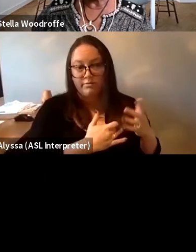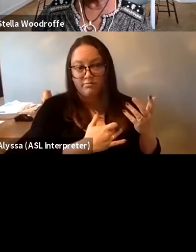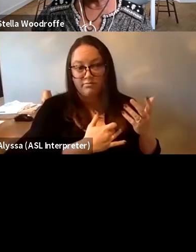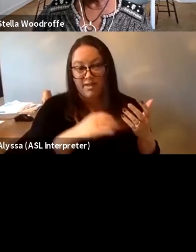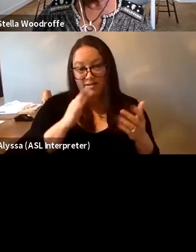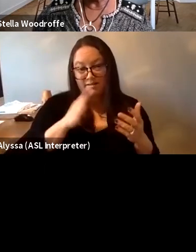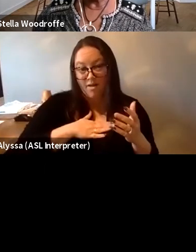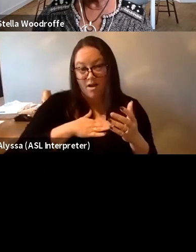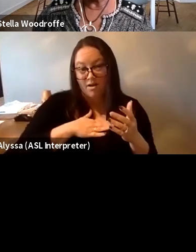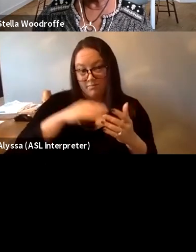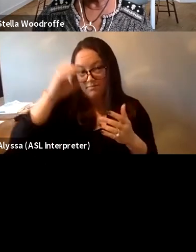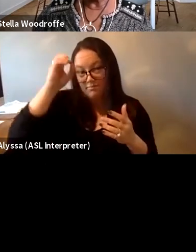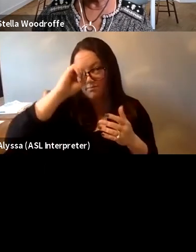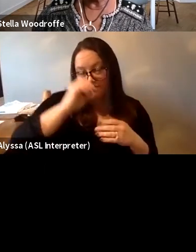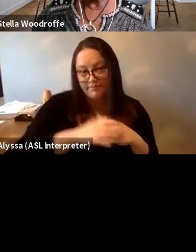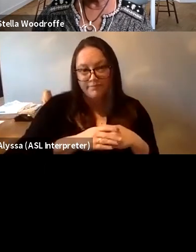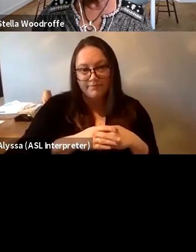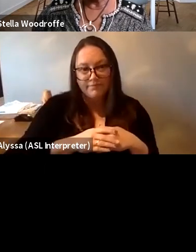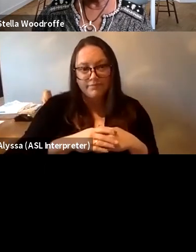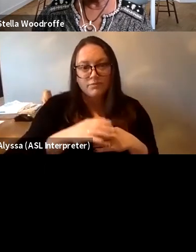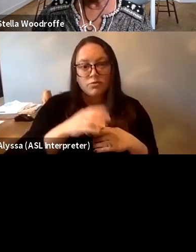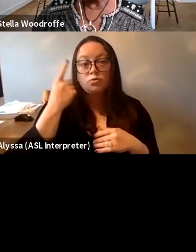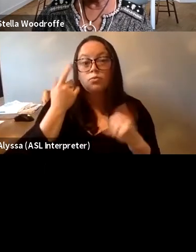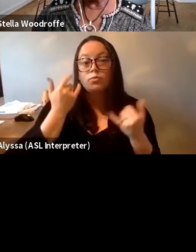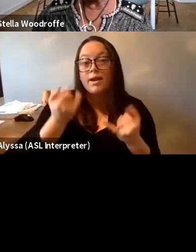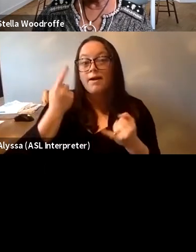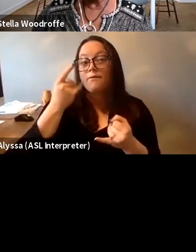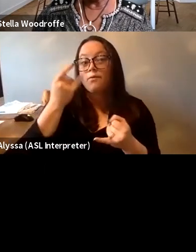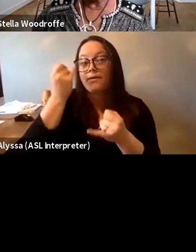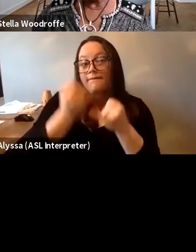And for our final question, name one thing